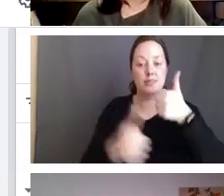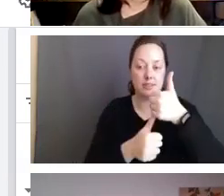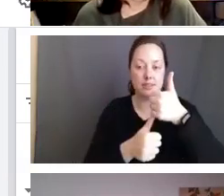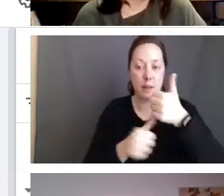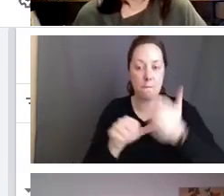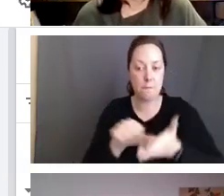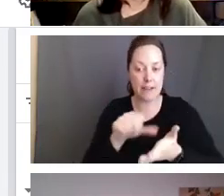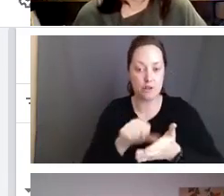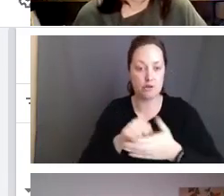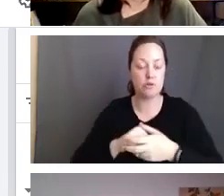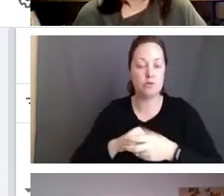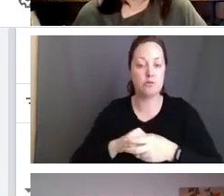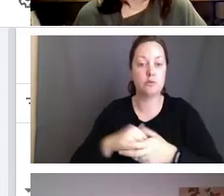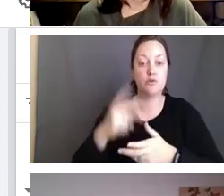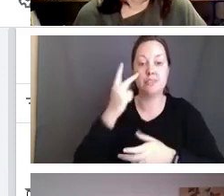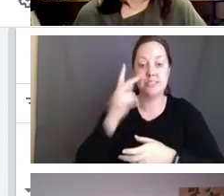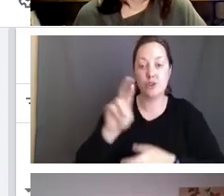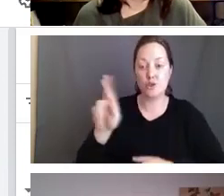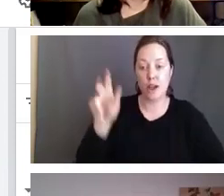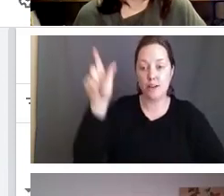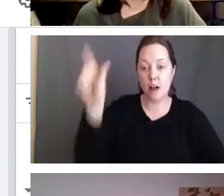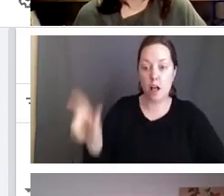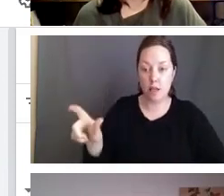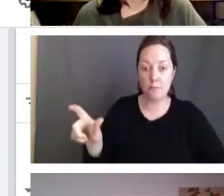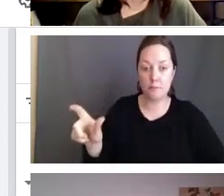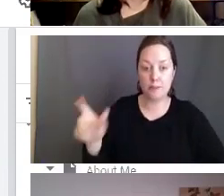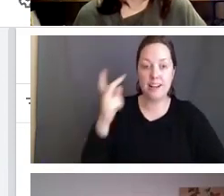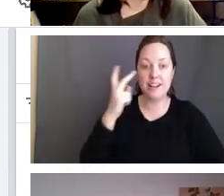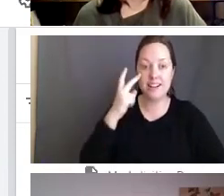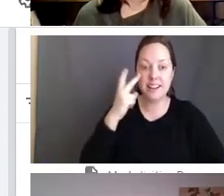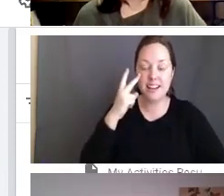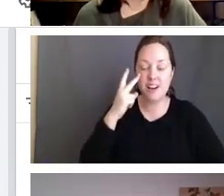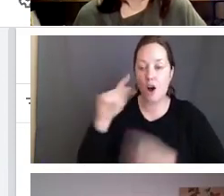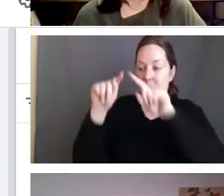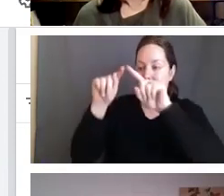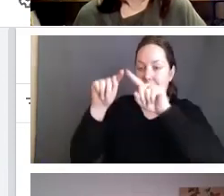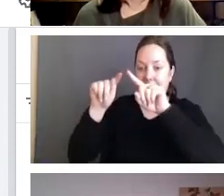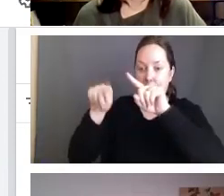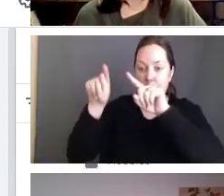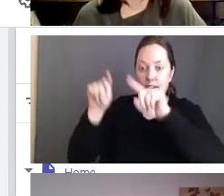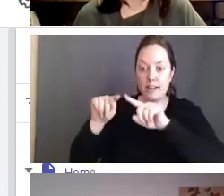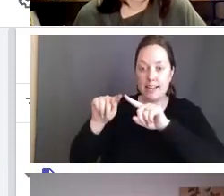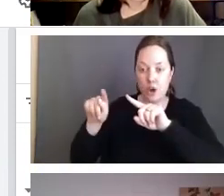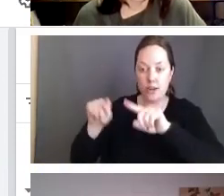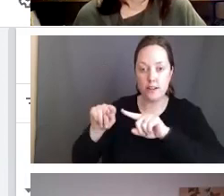The image carousel can be a better option to inputting images or pictures instead of uploading each one individually. Let me click image carousel.